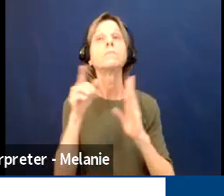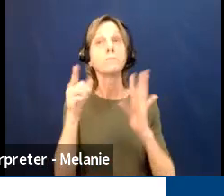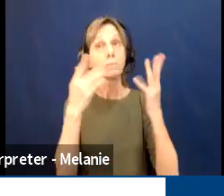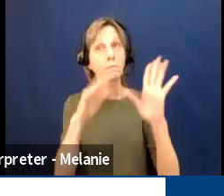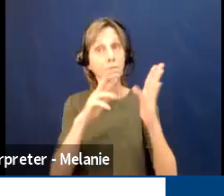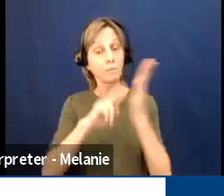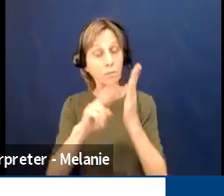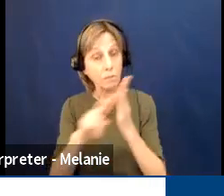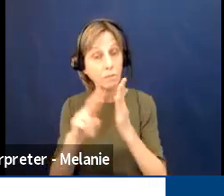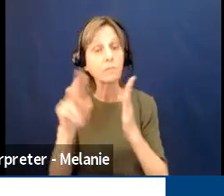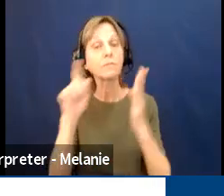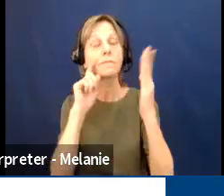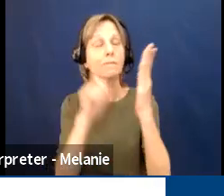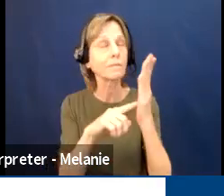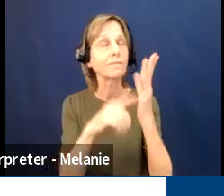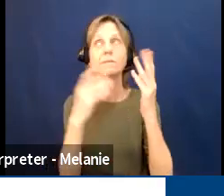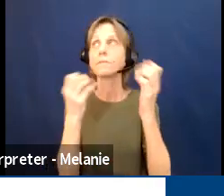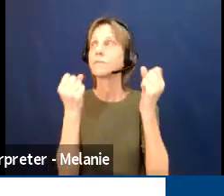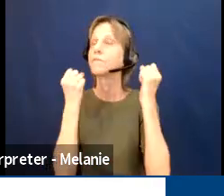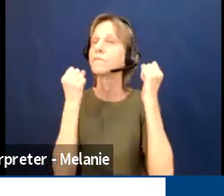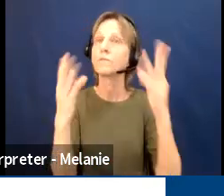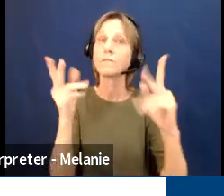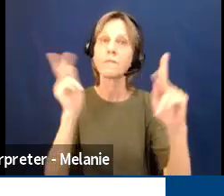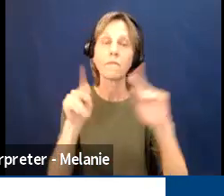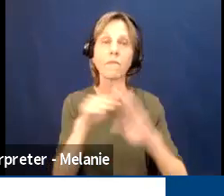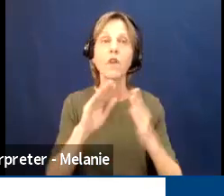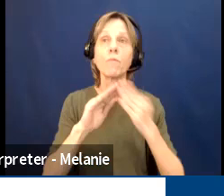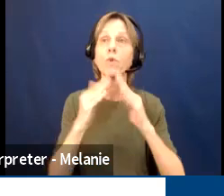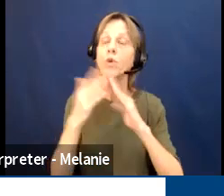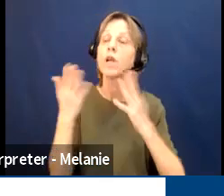many communities far too many many members of the community had allowed brush and fuel and other